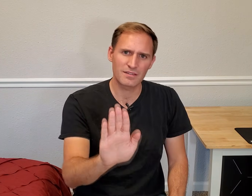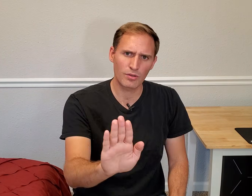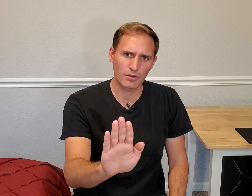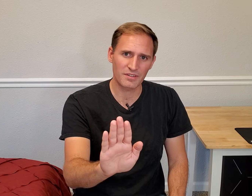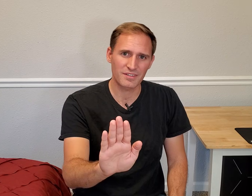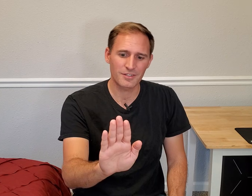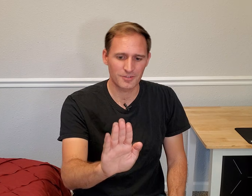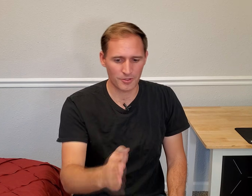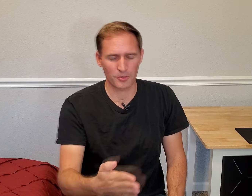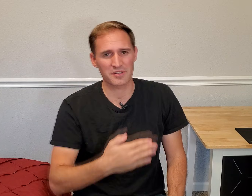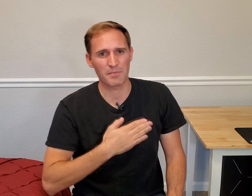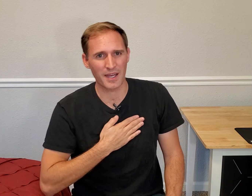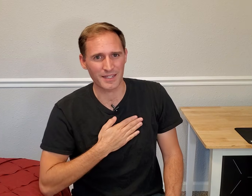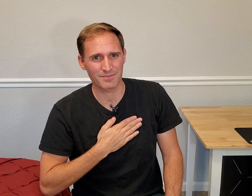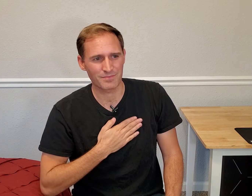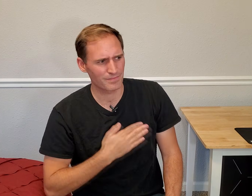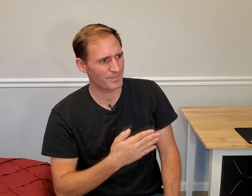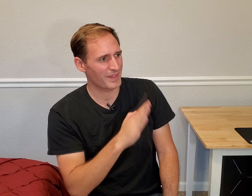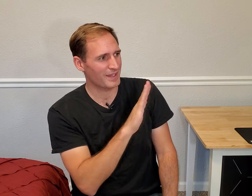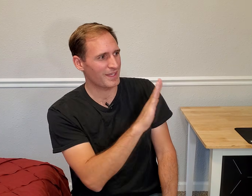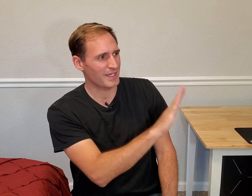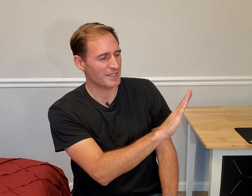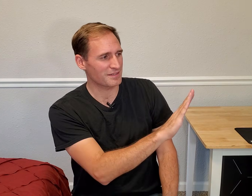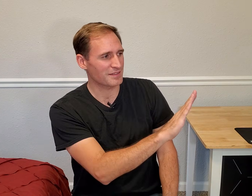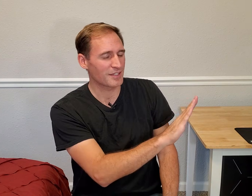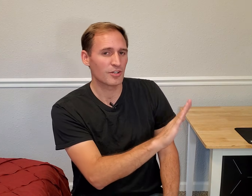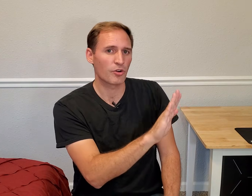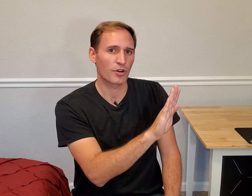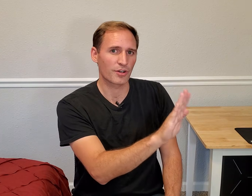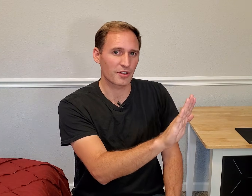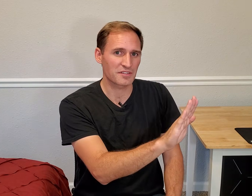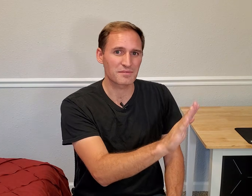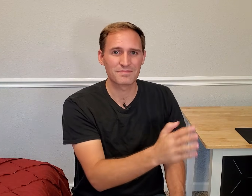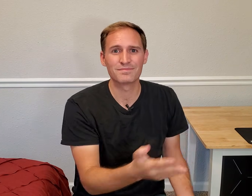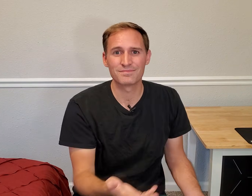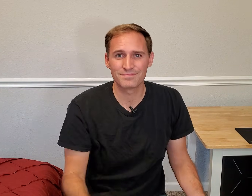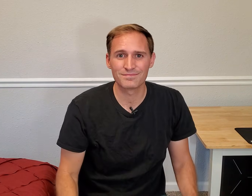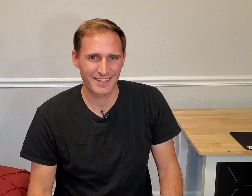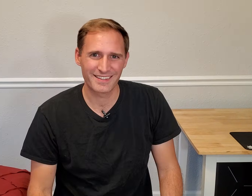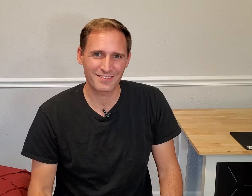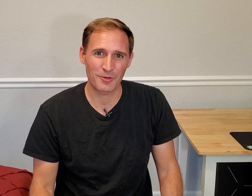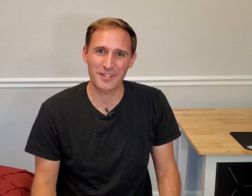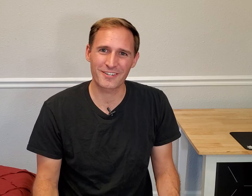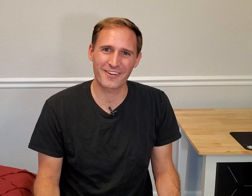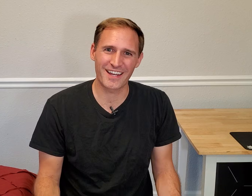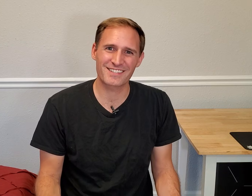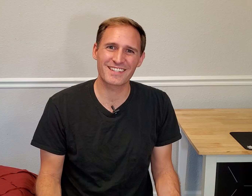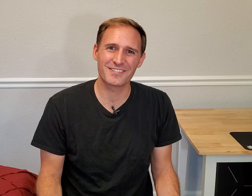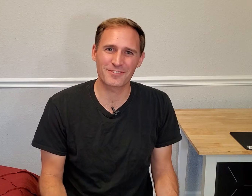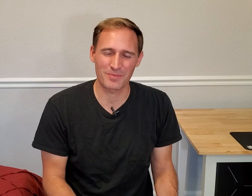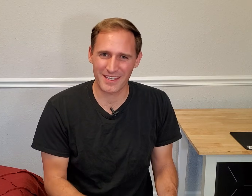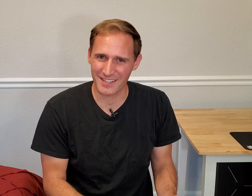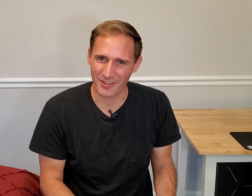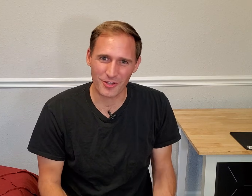yours or it's mine, his or hers. So I want to congratulate you for making it all